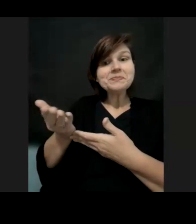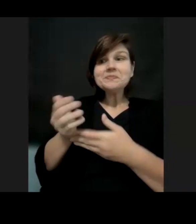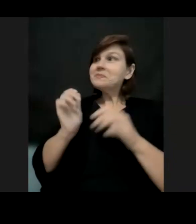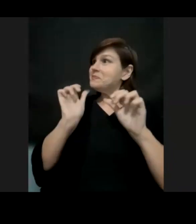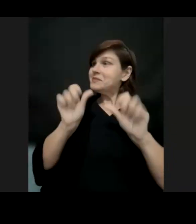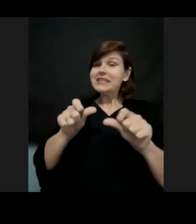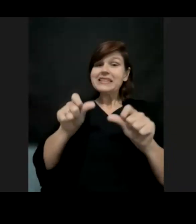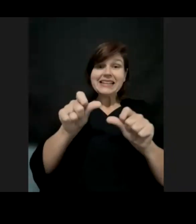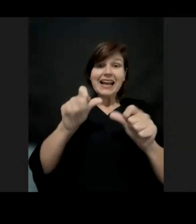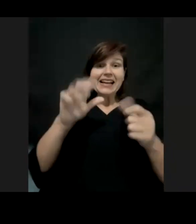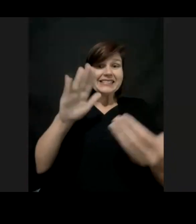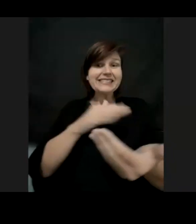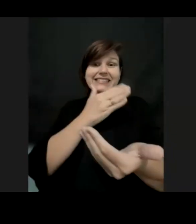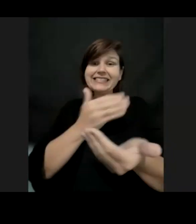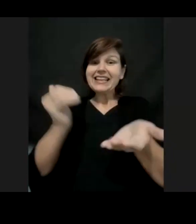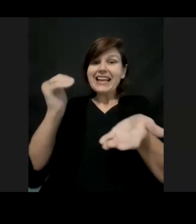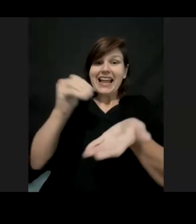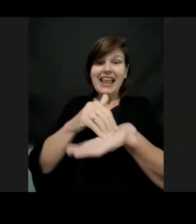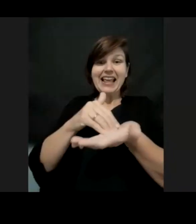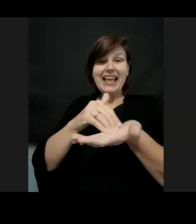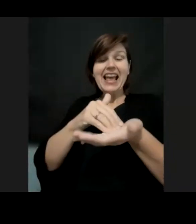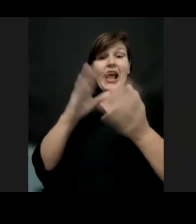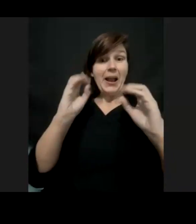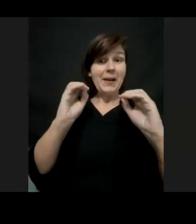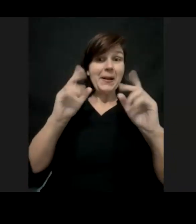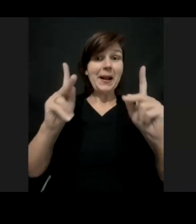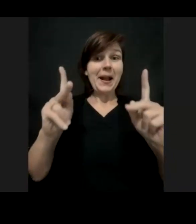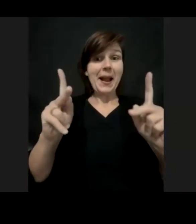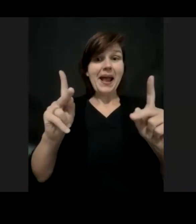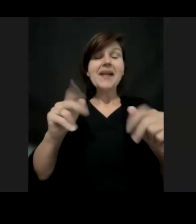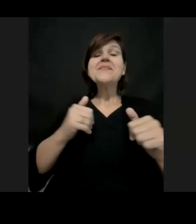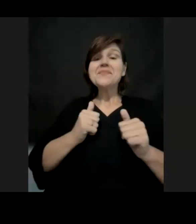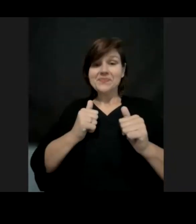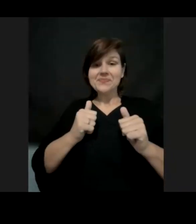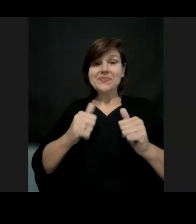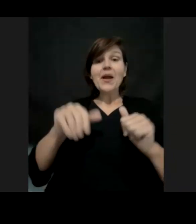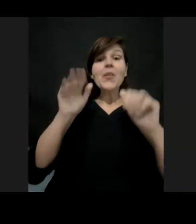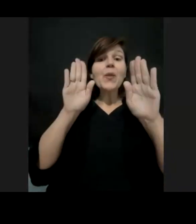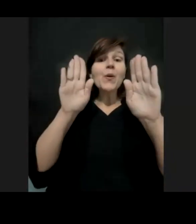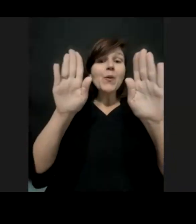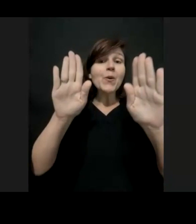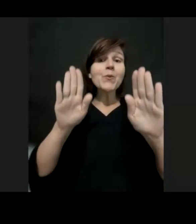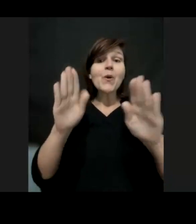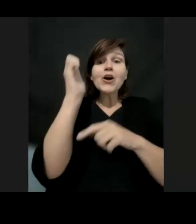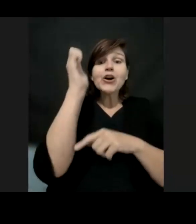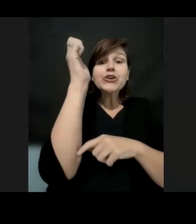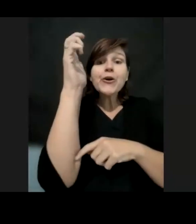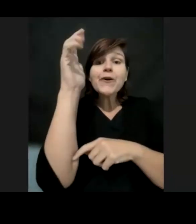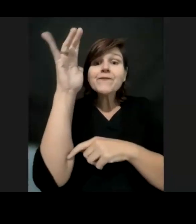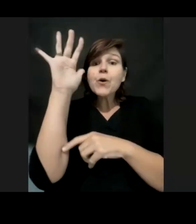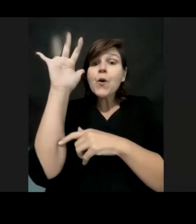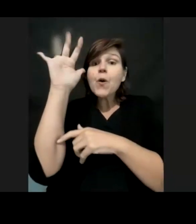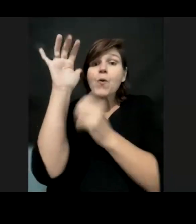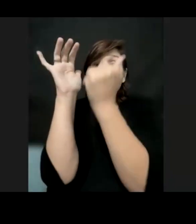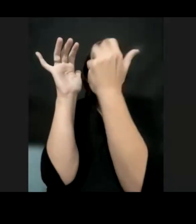We love to sing! Off we go! ∂ ∂ In the Wonderful Woodland, there is magic all around.